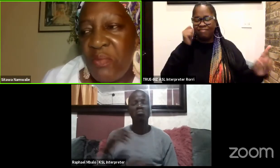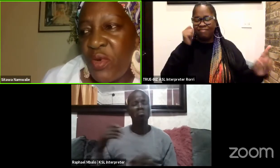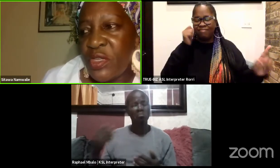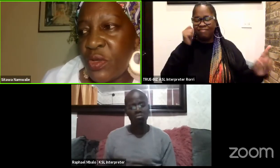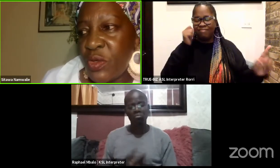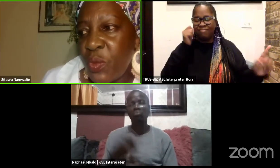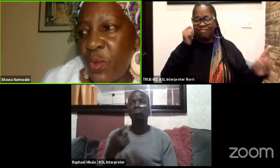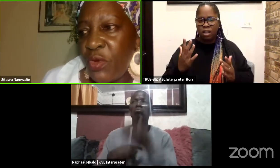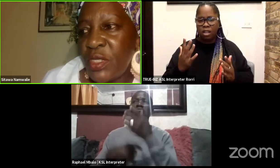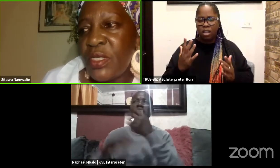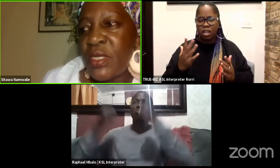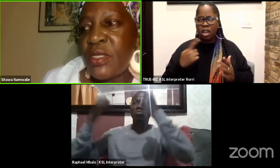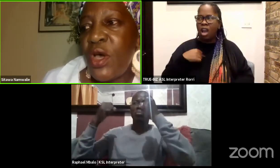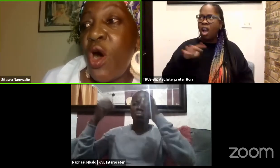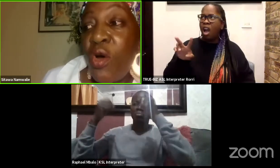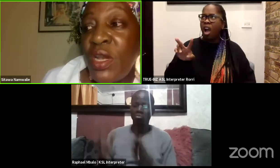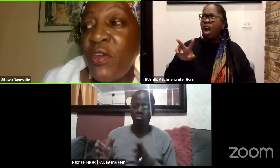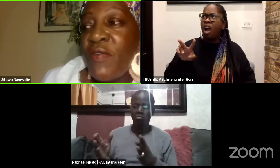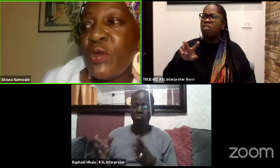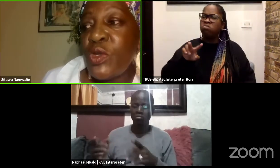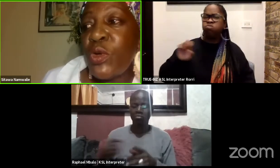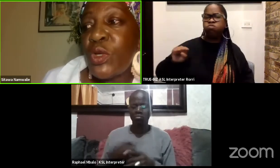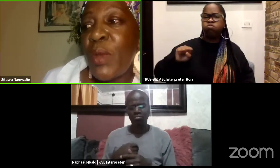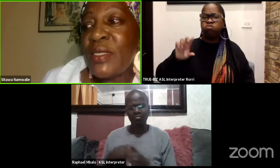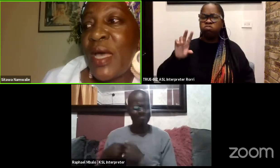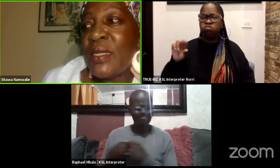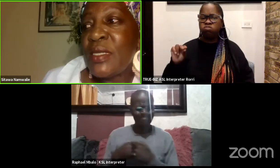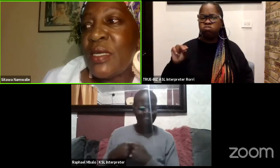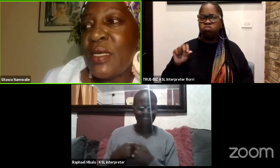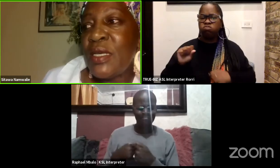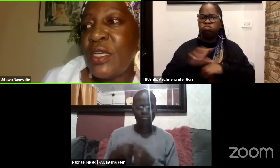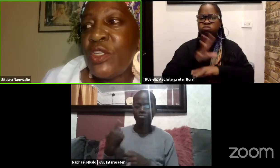I bristled with resistance. Only River Lusumu was on my side.